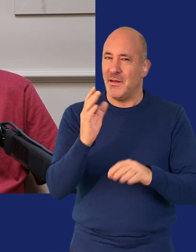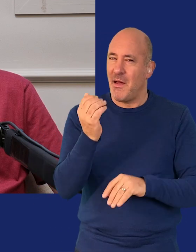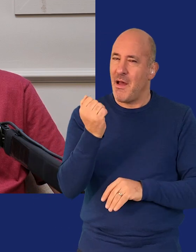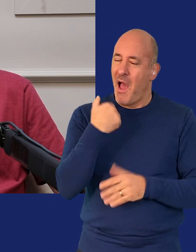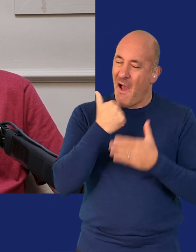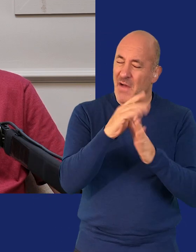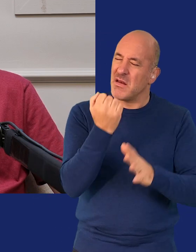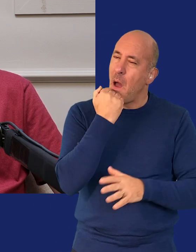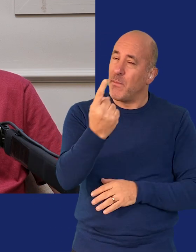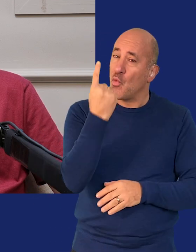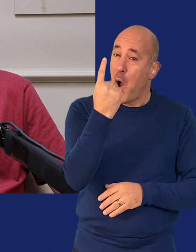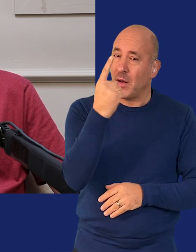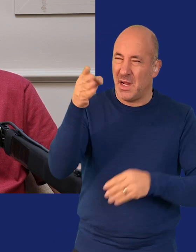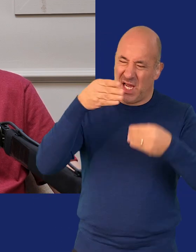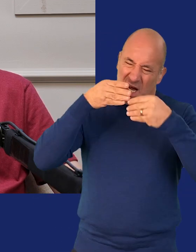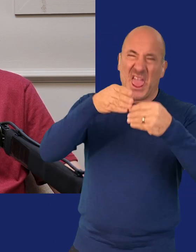So that is number one key, that leadership.